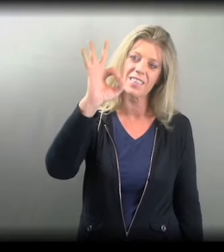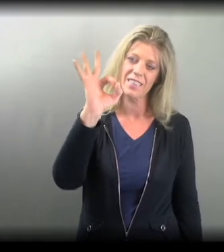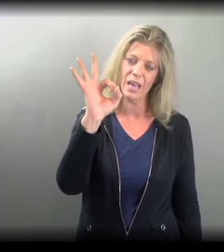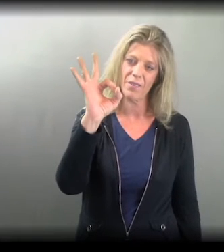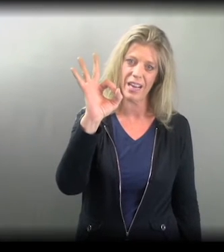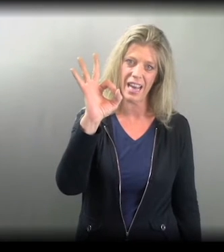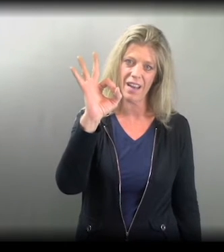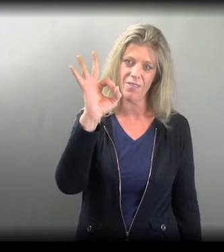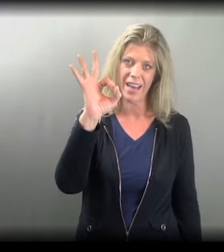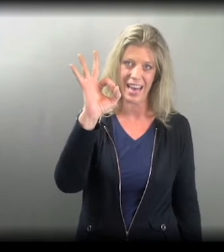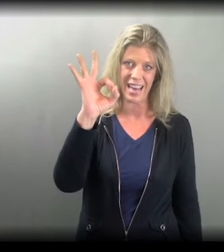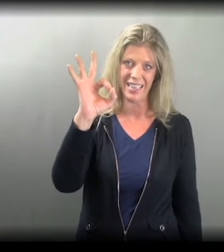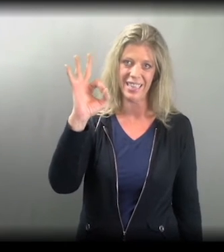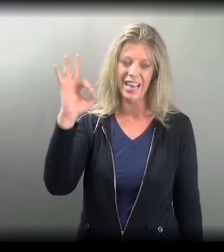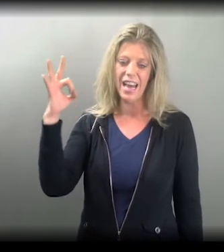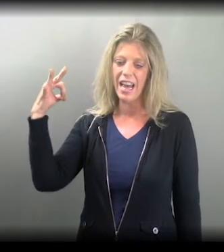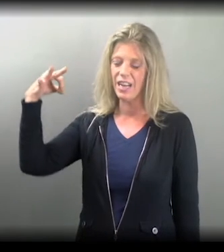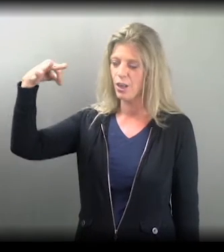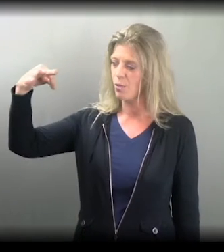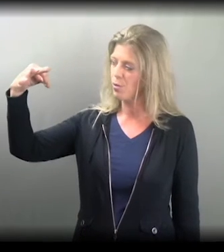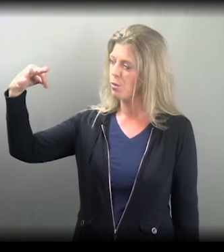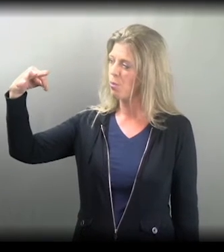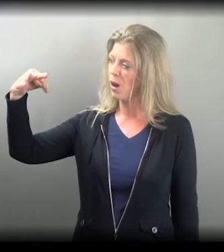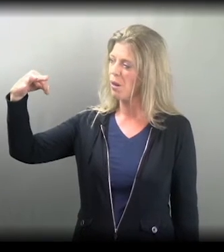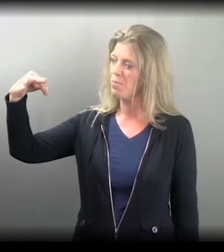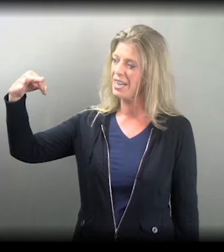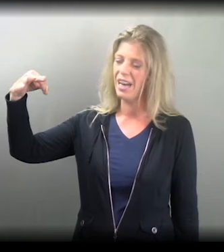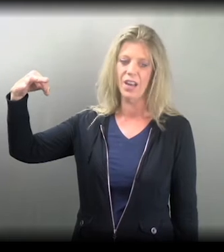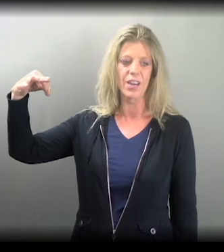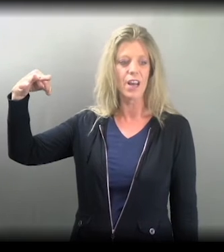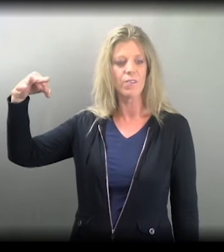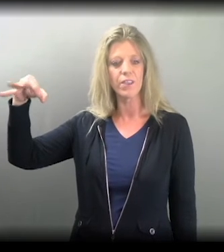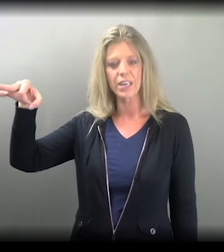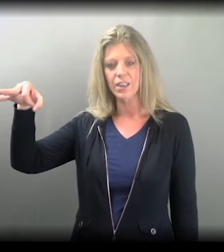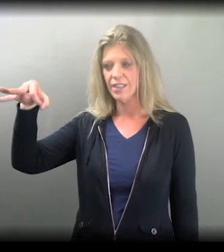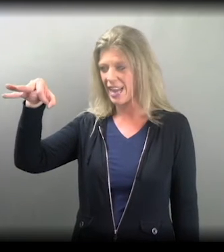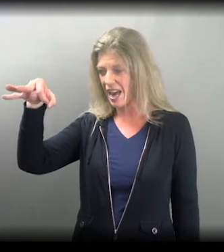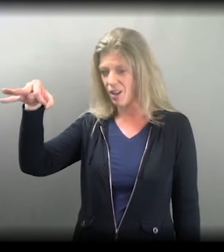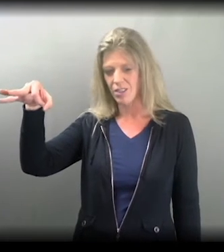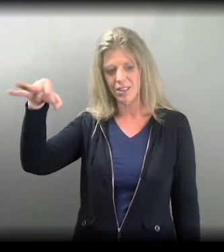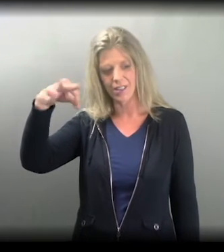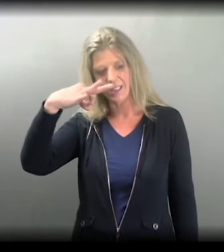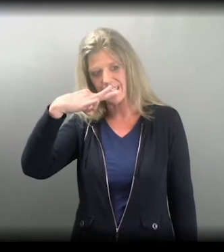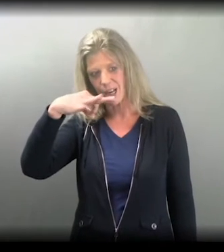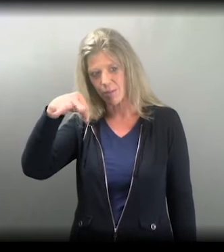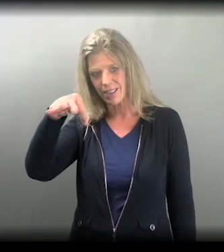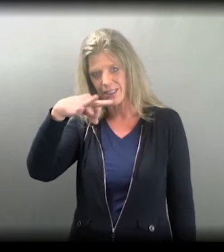You have an F-hand and you're going to put the palm down, fingers out and to the opposite side,